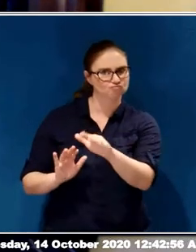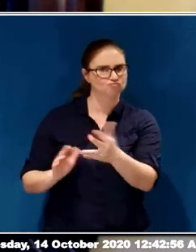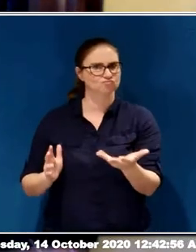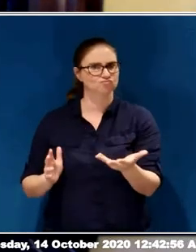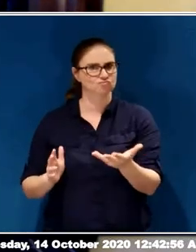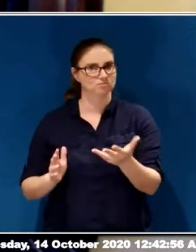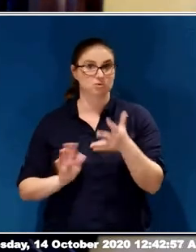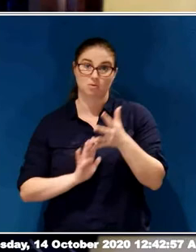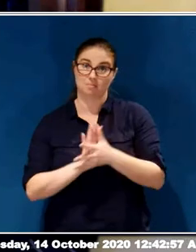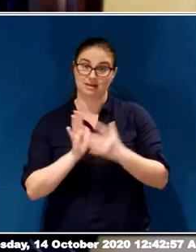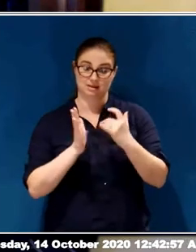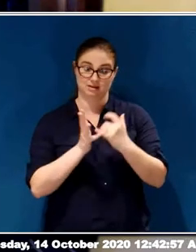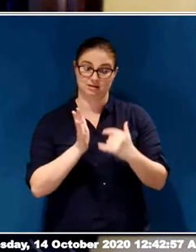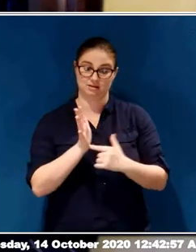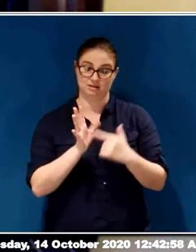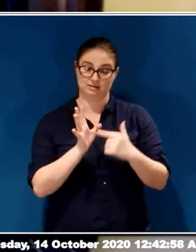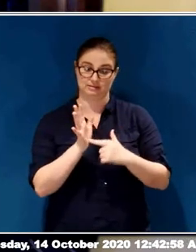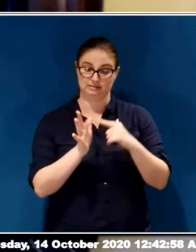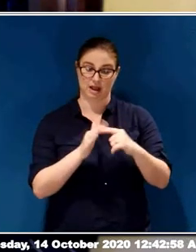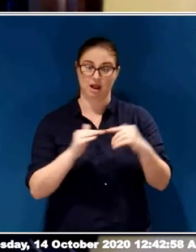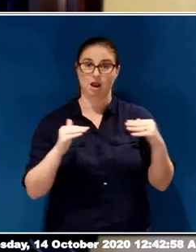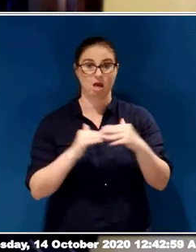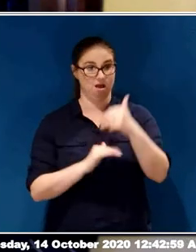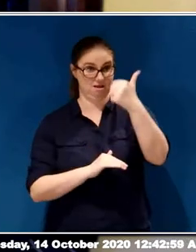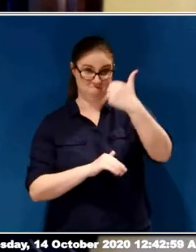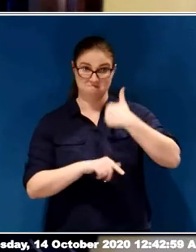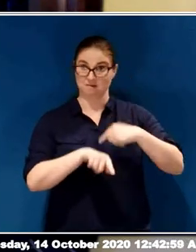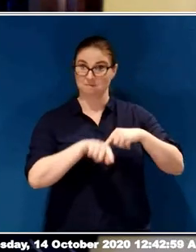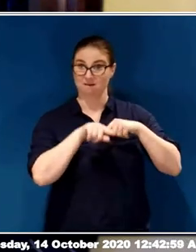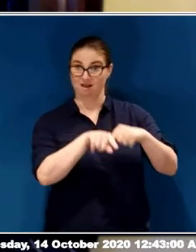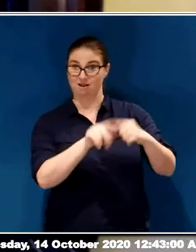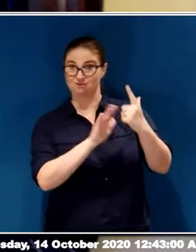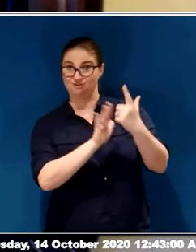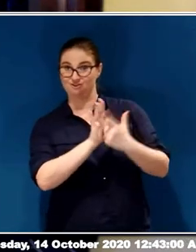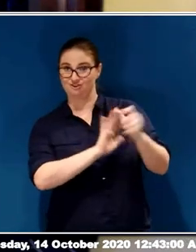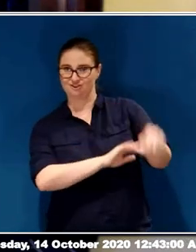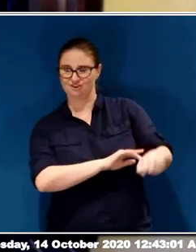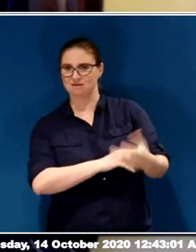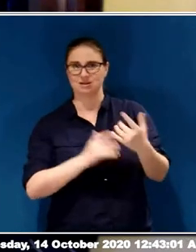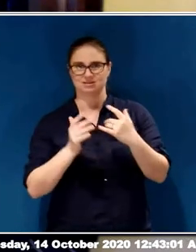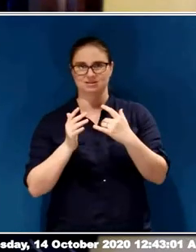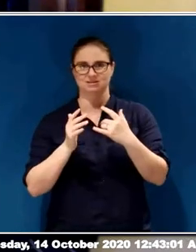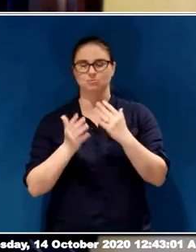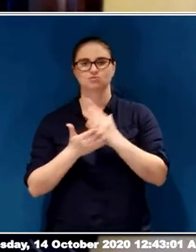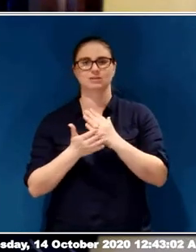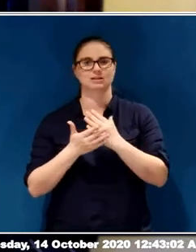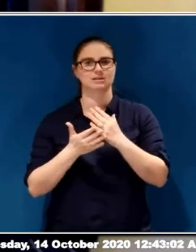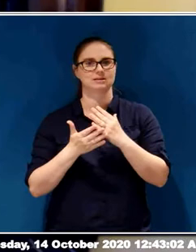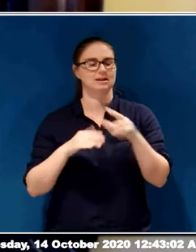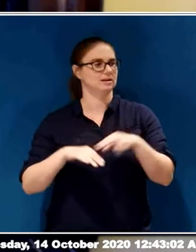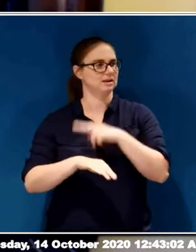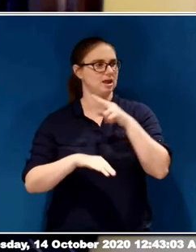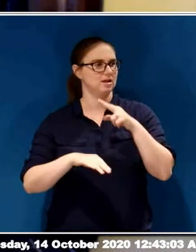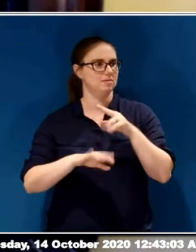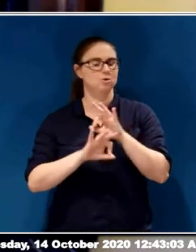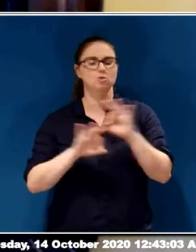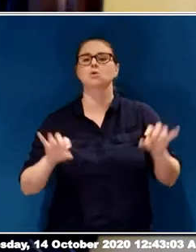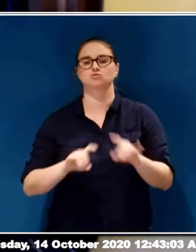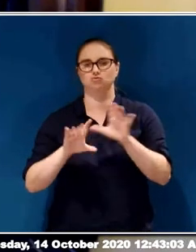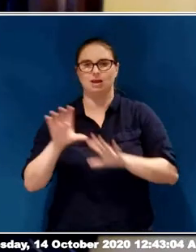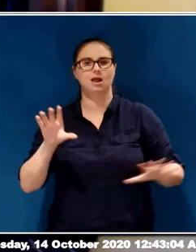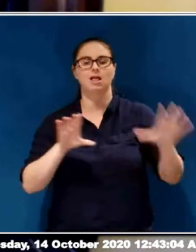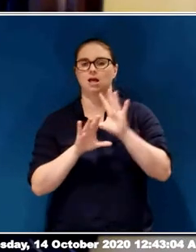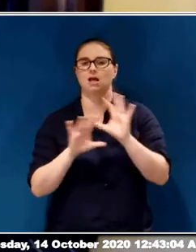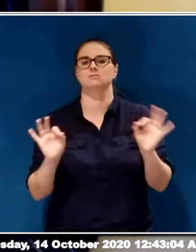level. I suggest that these kinds of inconsistencies might be one reason why